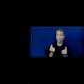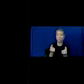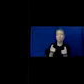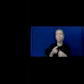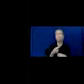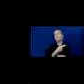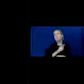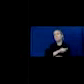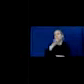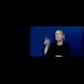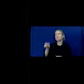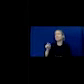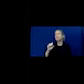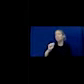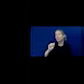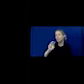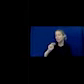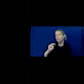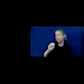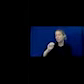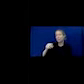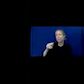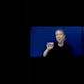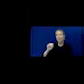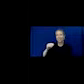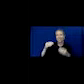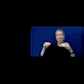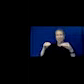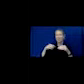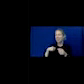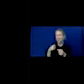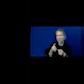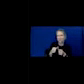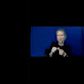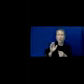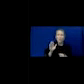I remember at my home visit with Sarah, her mom told me that was her absolutely favorite